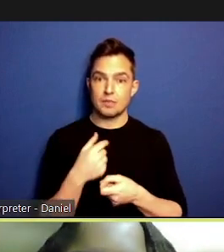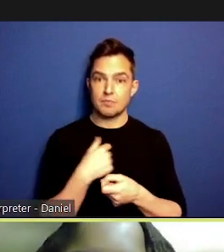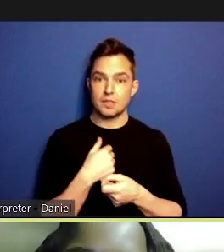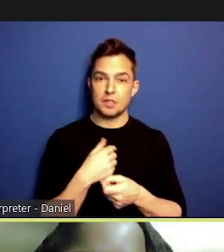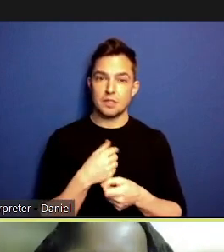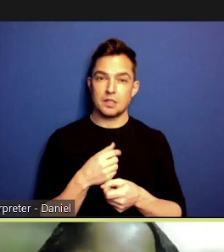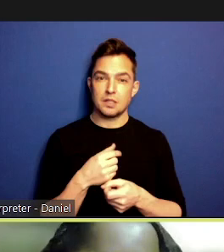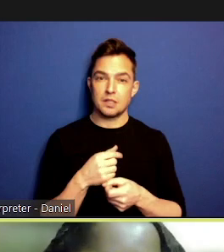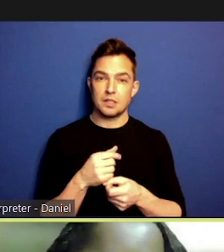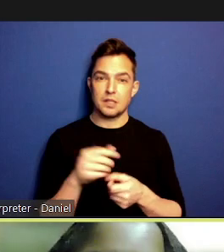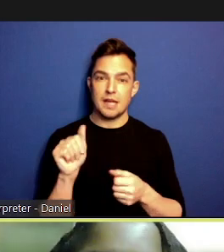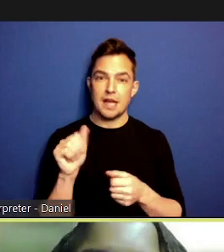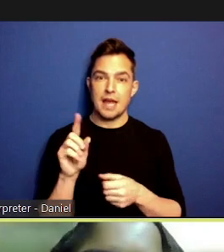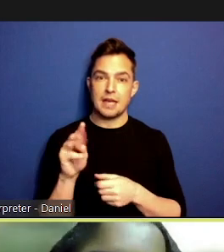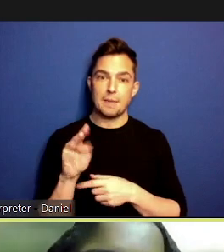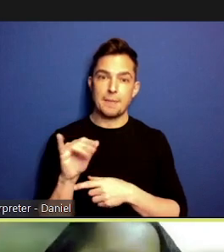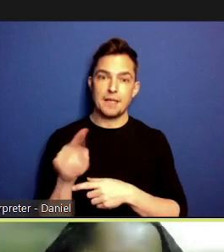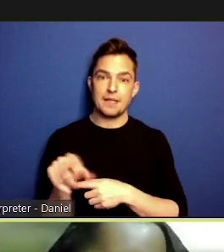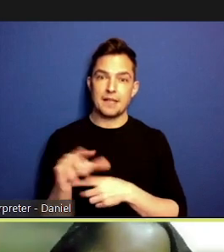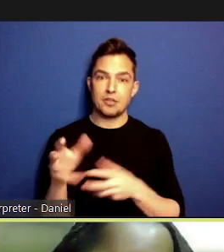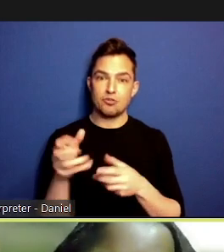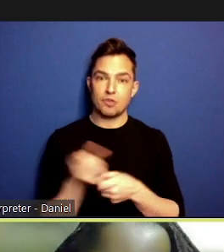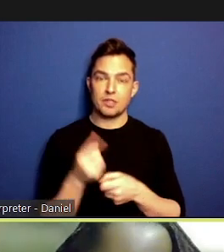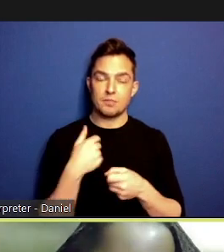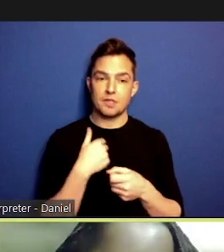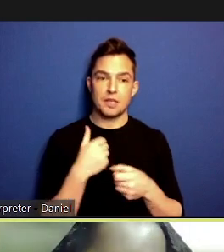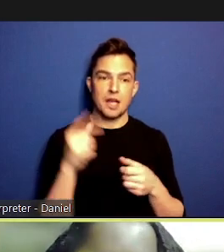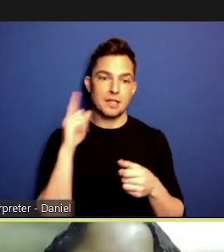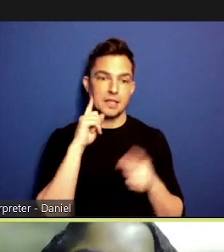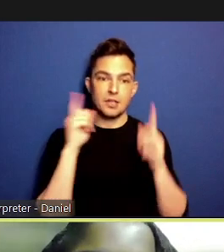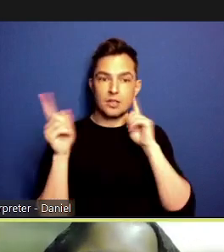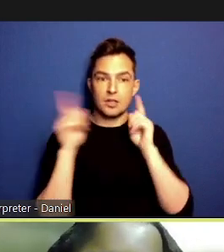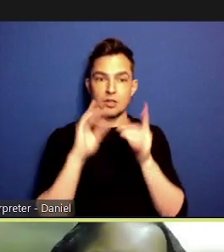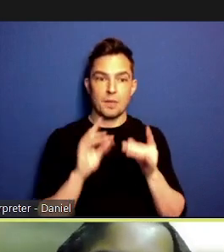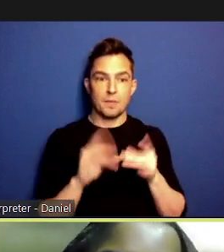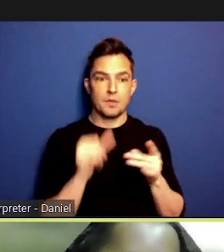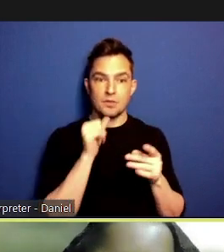be able to hear comments that I wouldn't have otherwise been privy to say, as a student